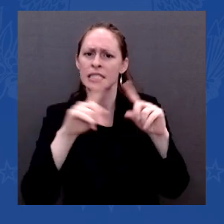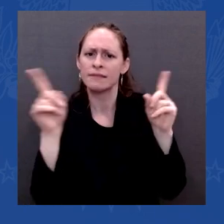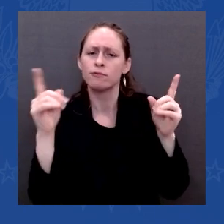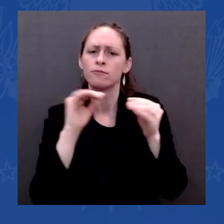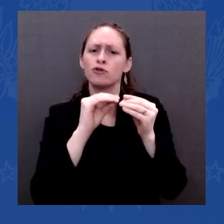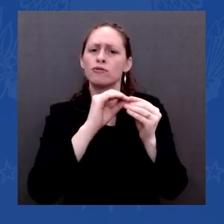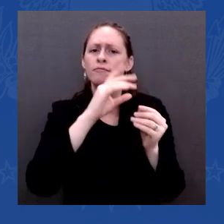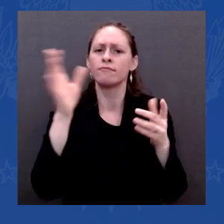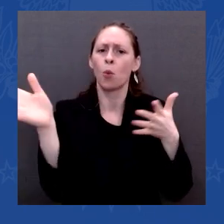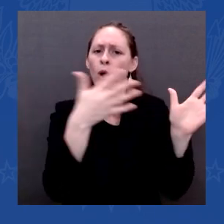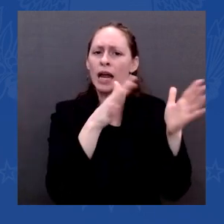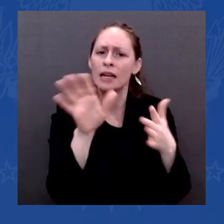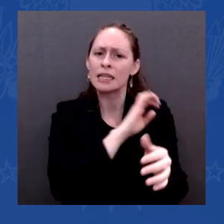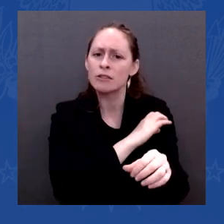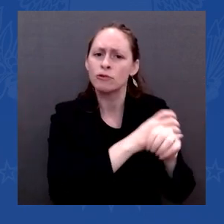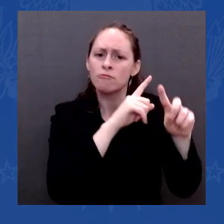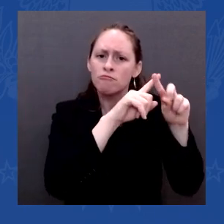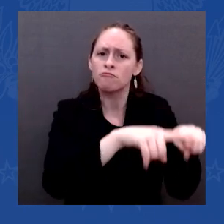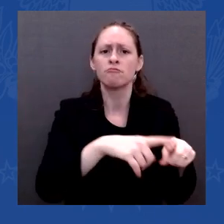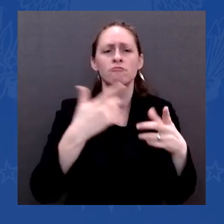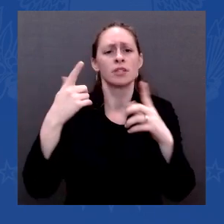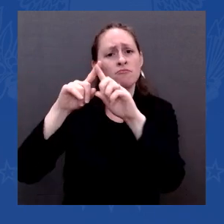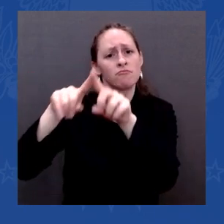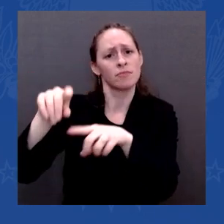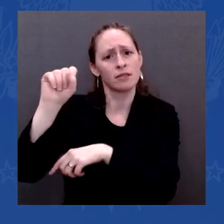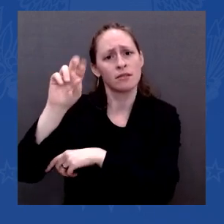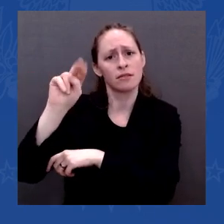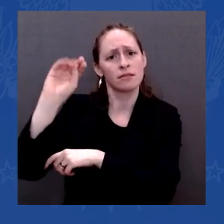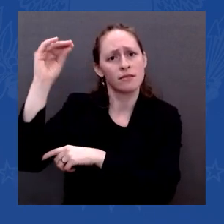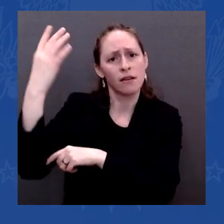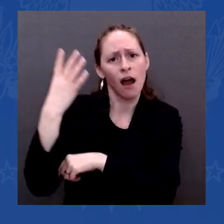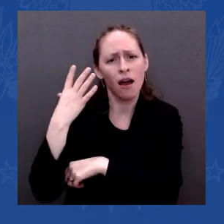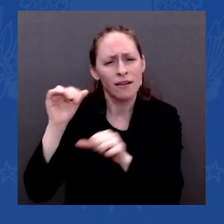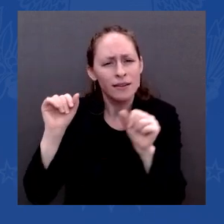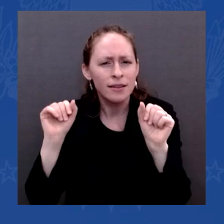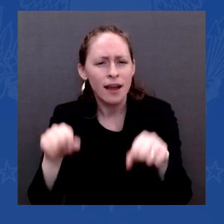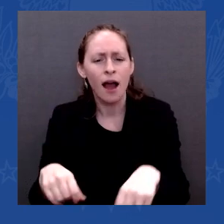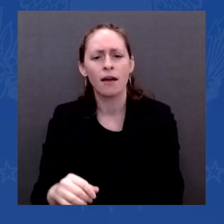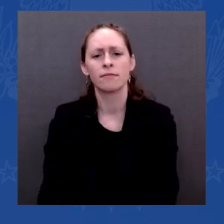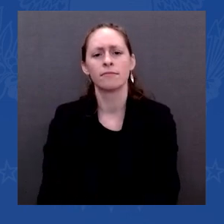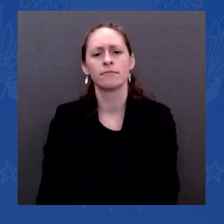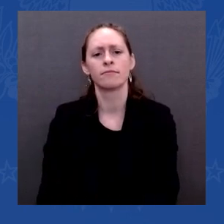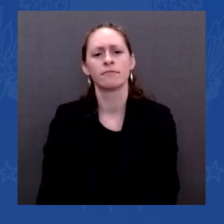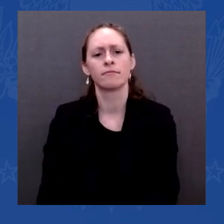by improving energy efficiency in our buildings. And in the battle against the deadly virus,